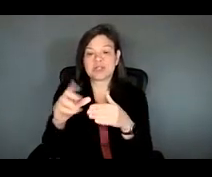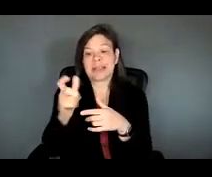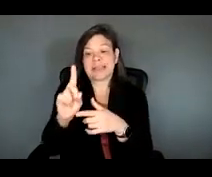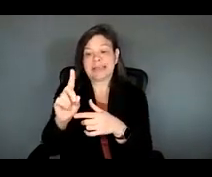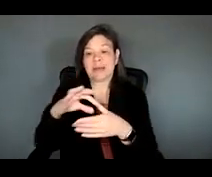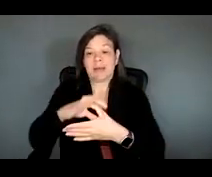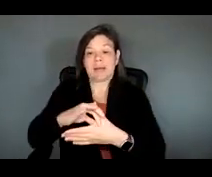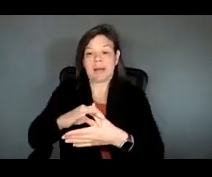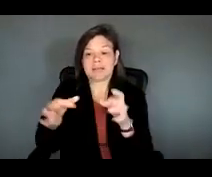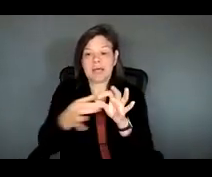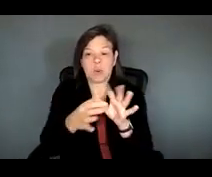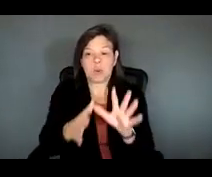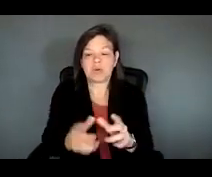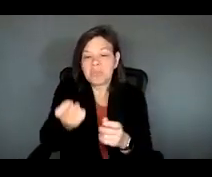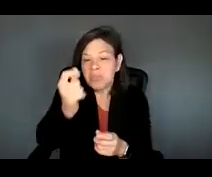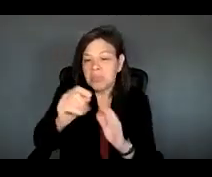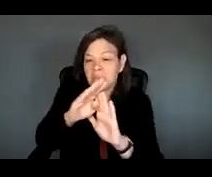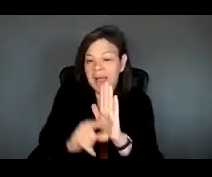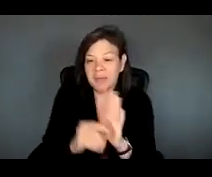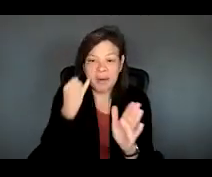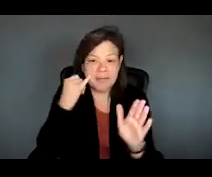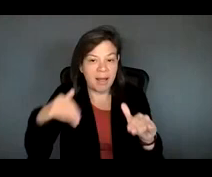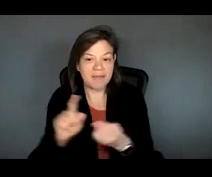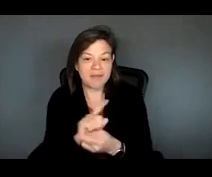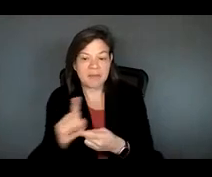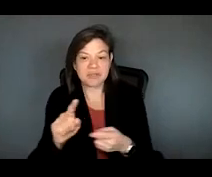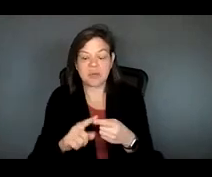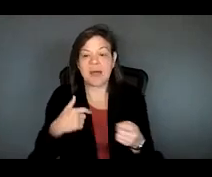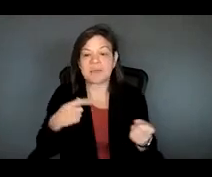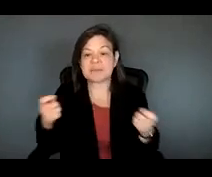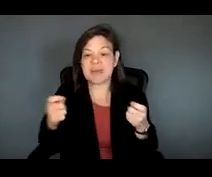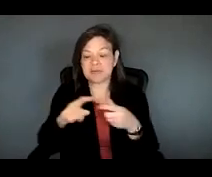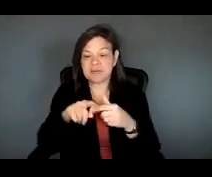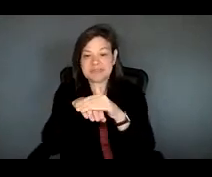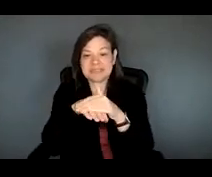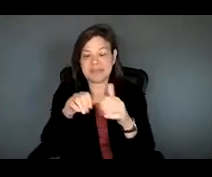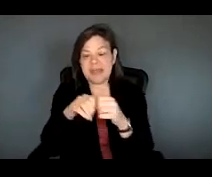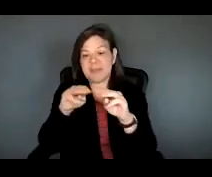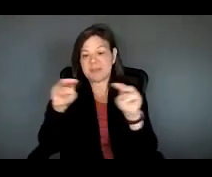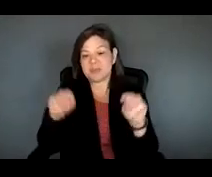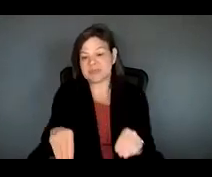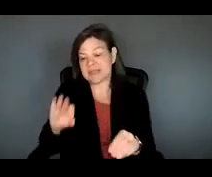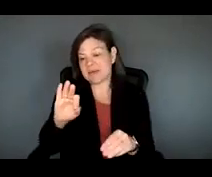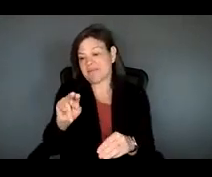A little bit of background if I don't know you. I was the Manager of Accessibility at the Museum of Fine Arts in Boston